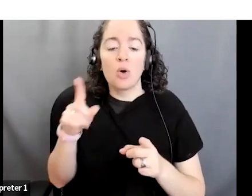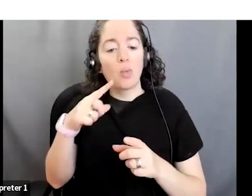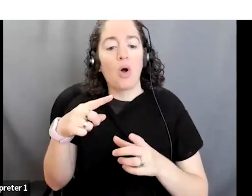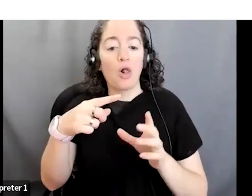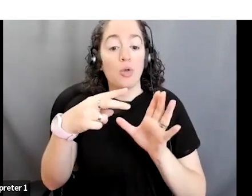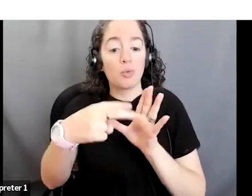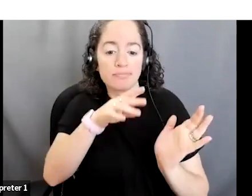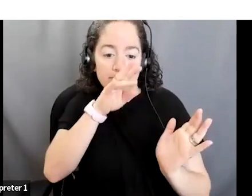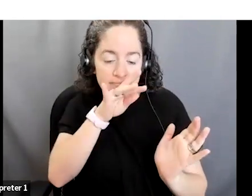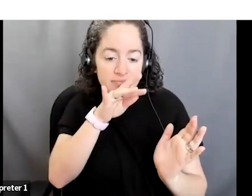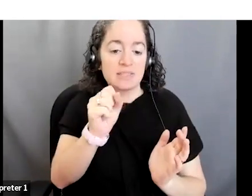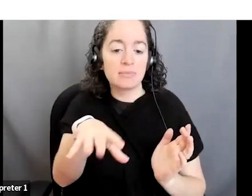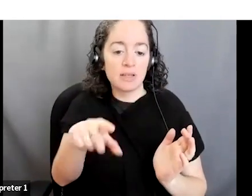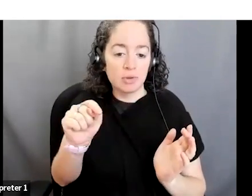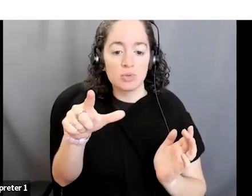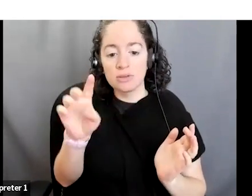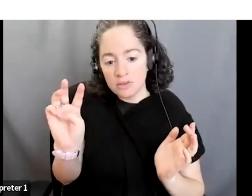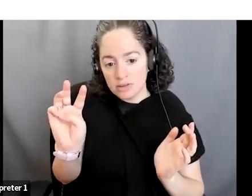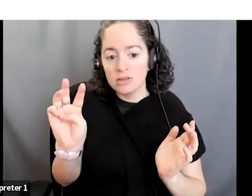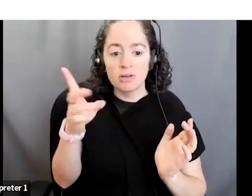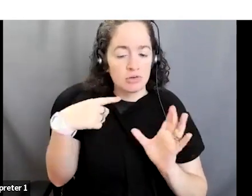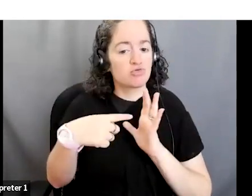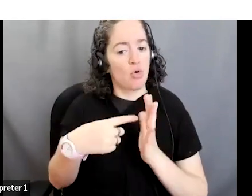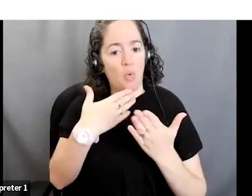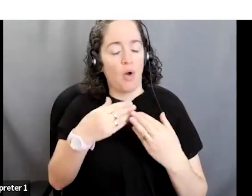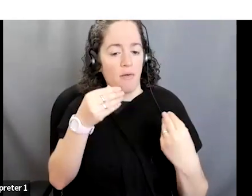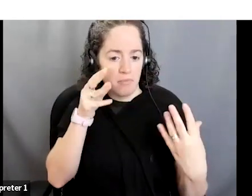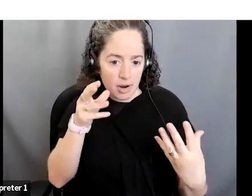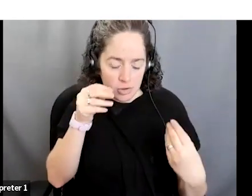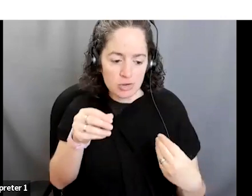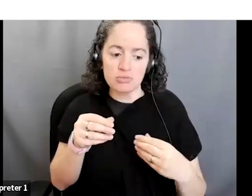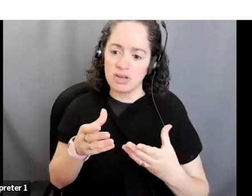It read out really good info and allowed you to complete the form.